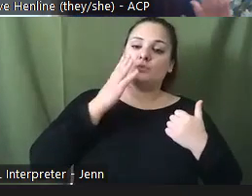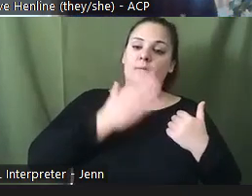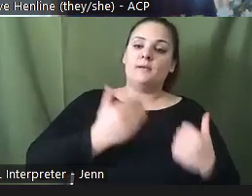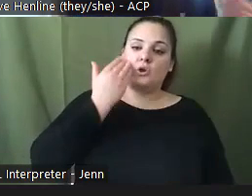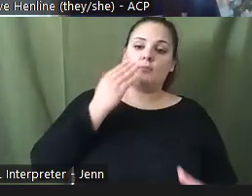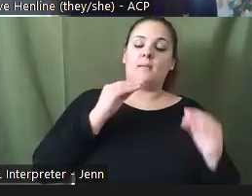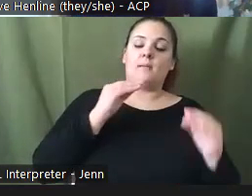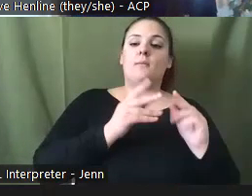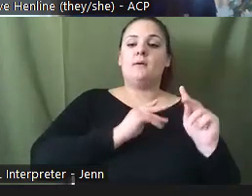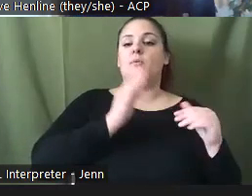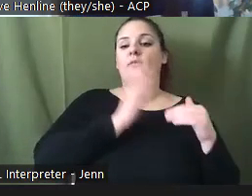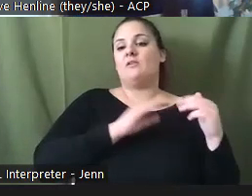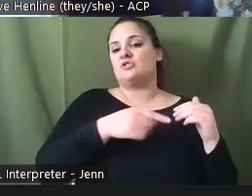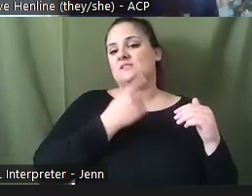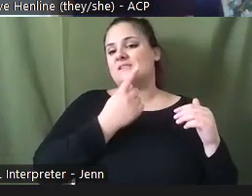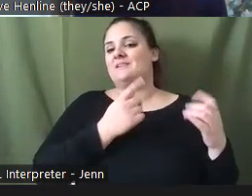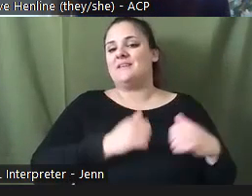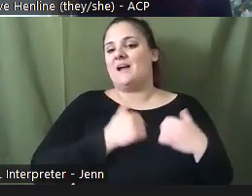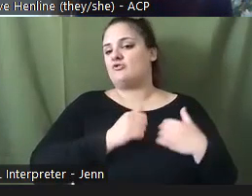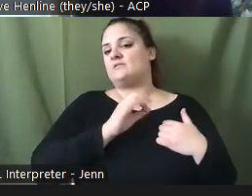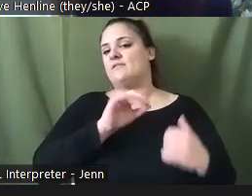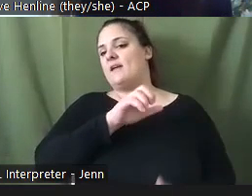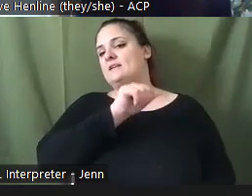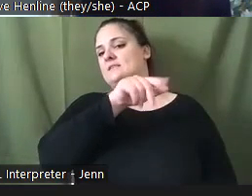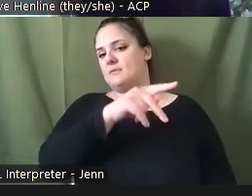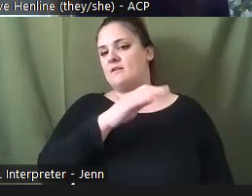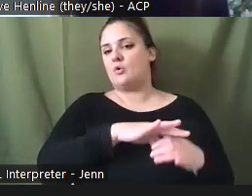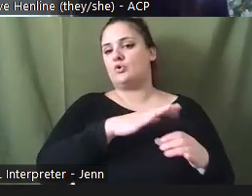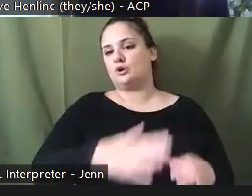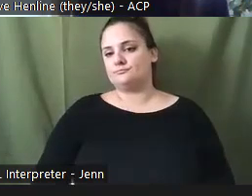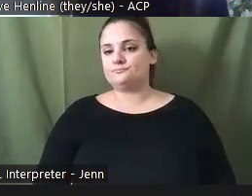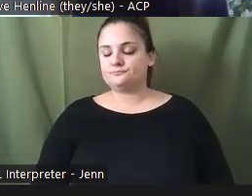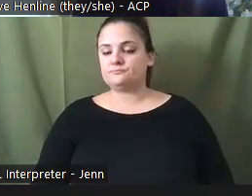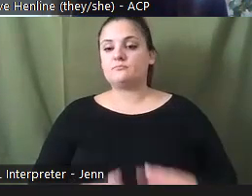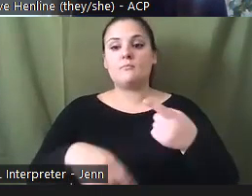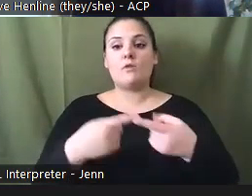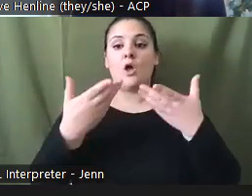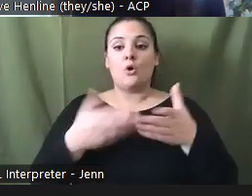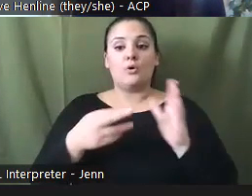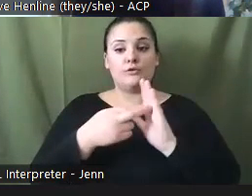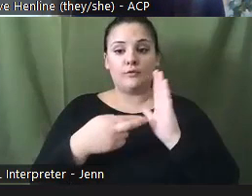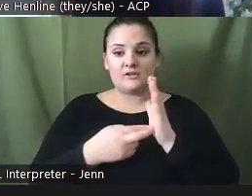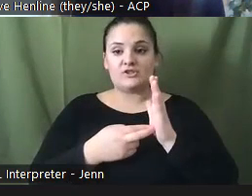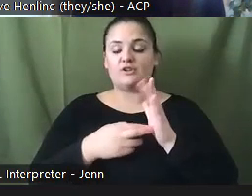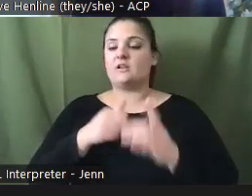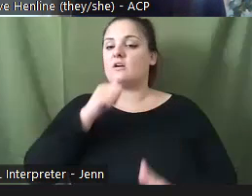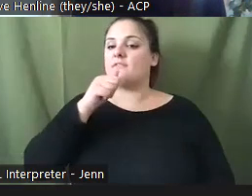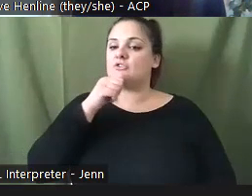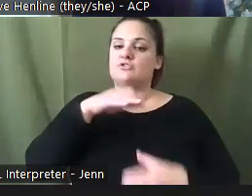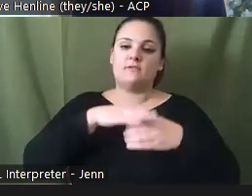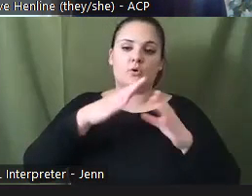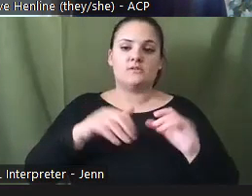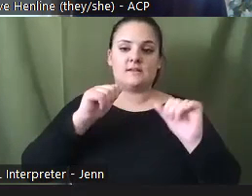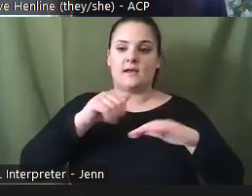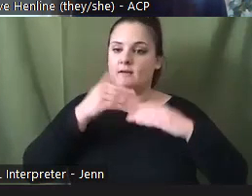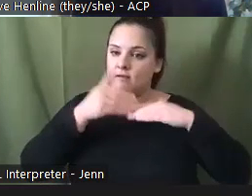the address of an ACP voter. Once registered, confidential voters can vote either by